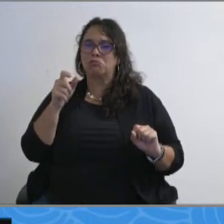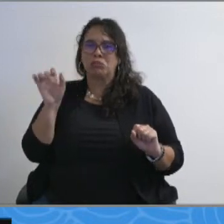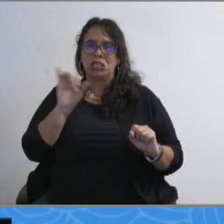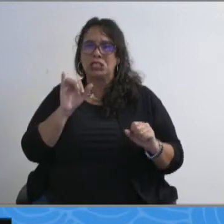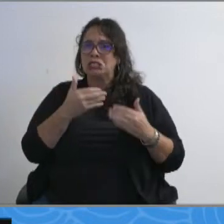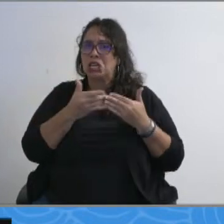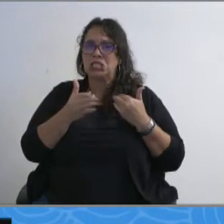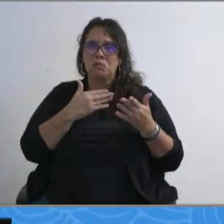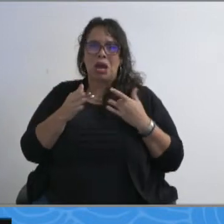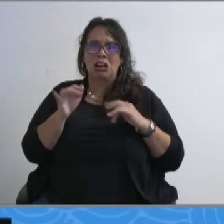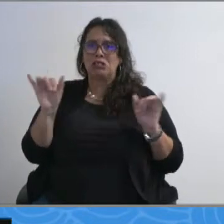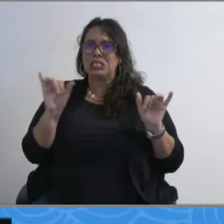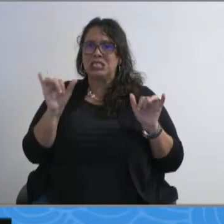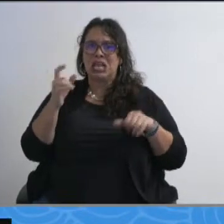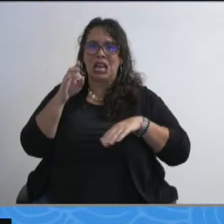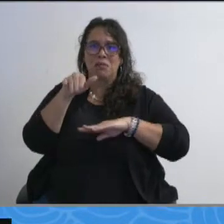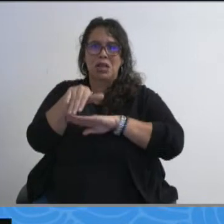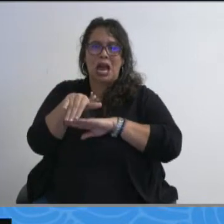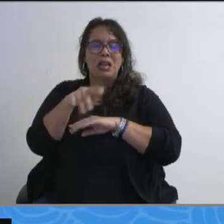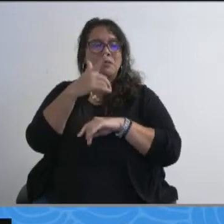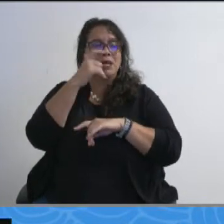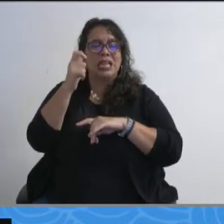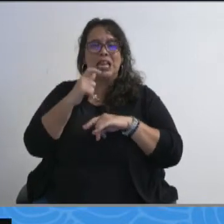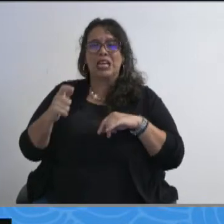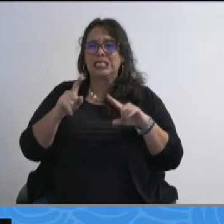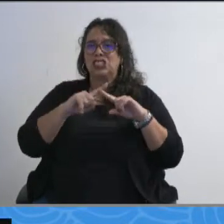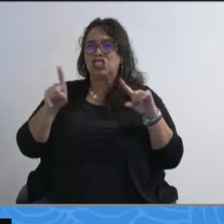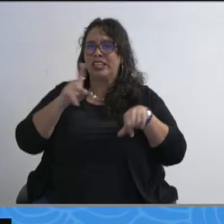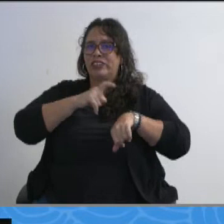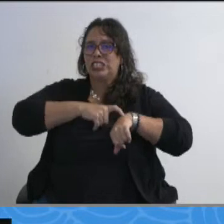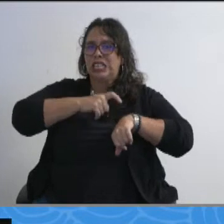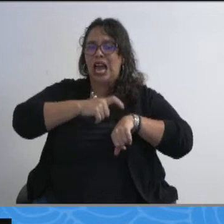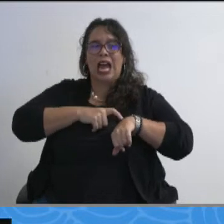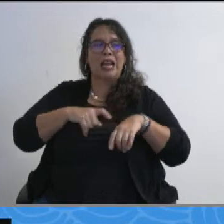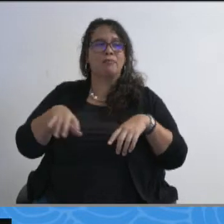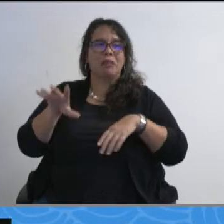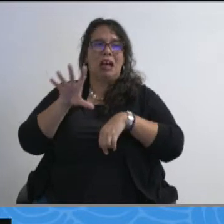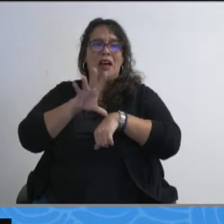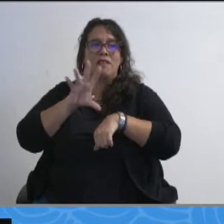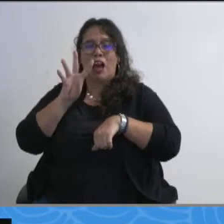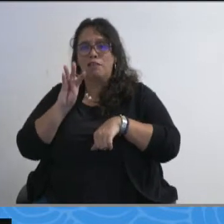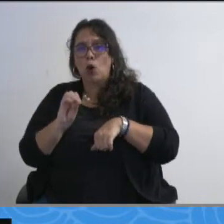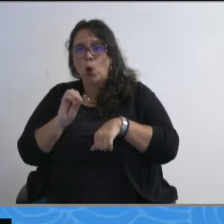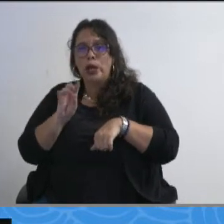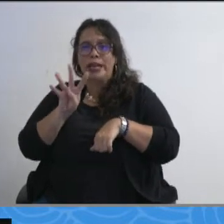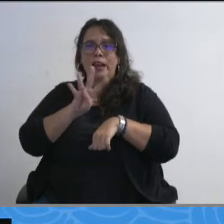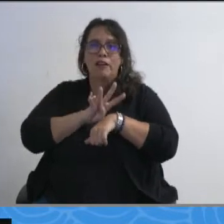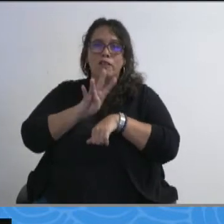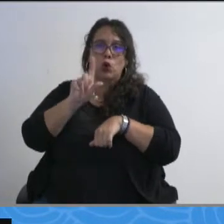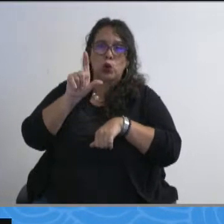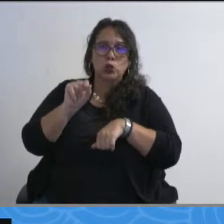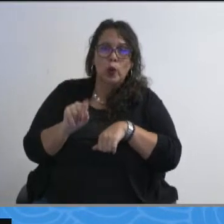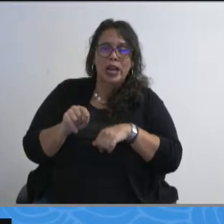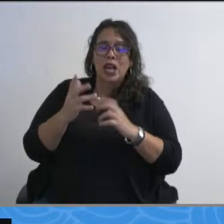So, you'll see some starting at 5:40, some are starting at 4:20. We really wanted to make sure all families could attend one